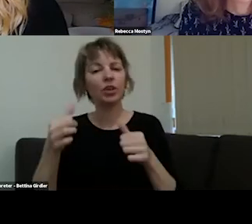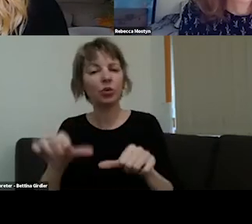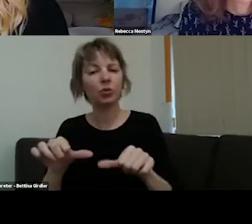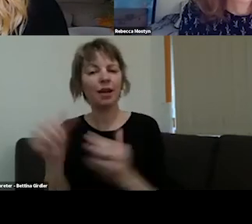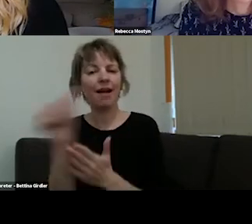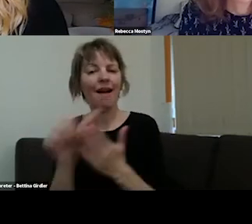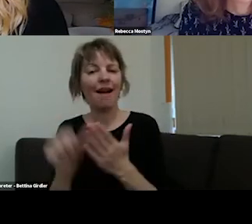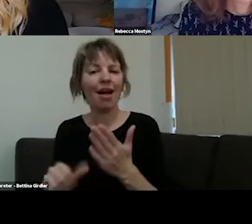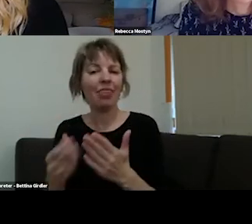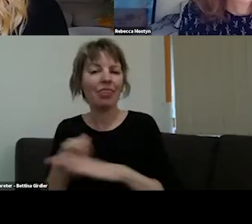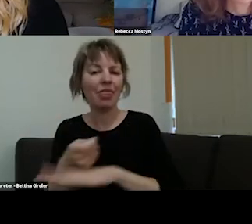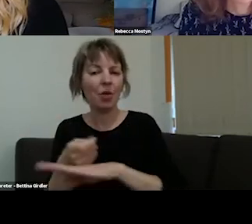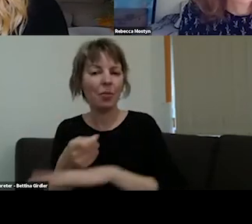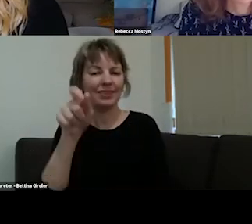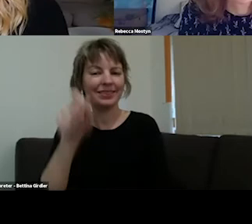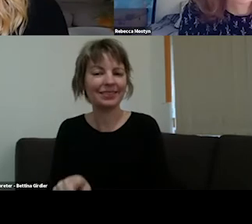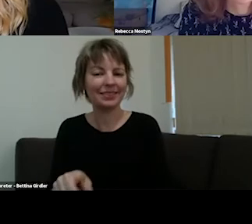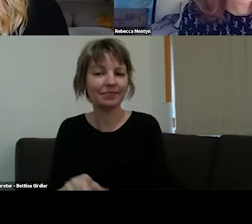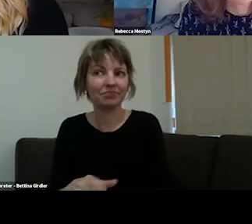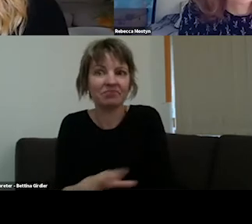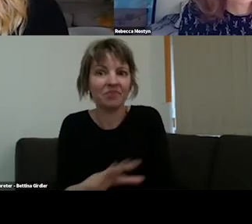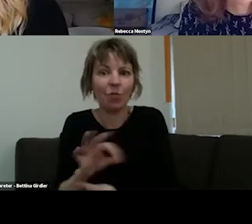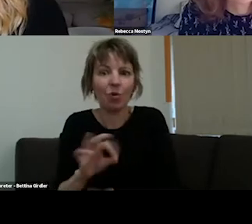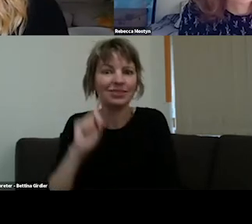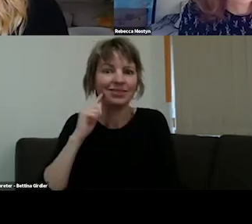This wasn't a conscious decision but we find that